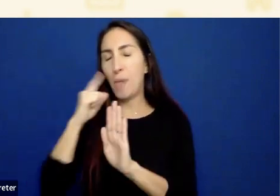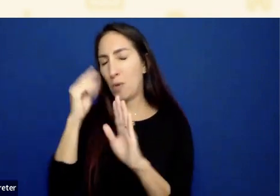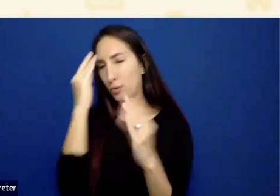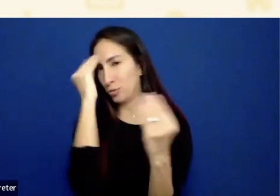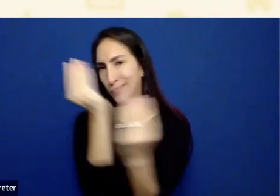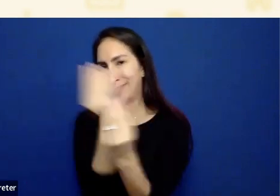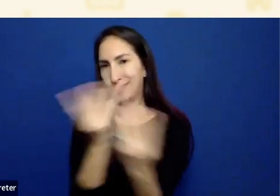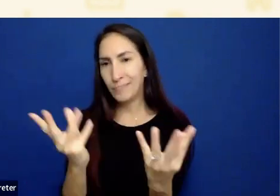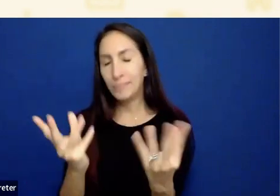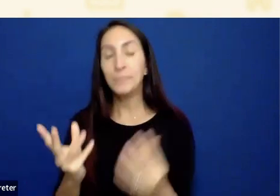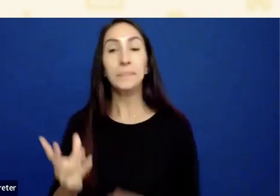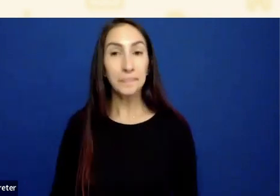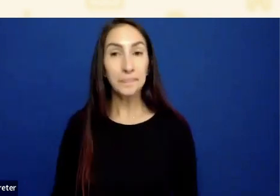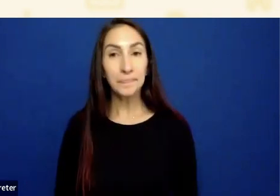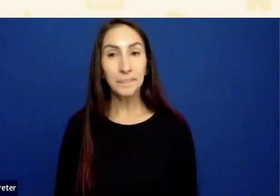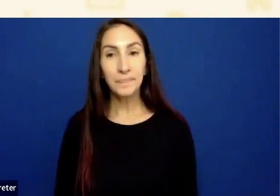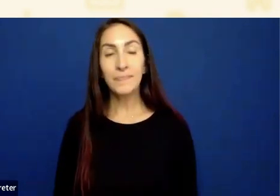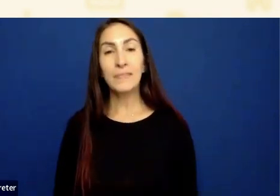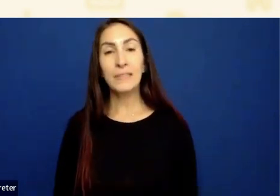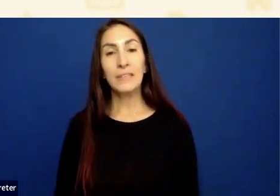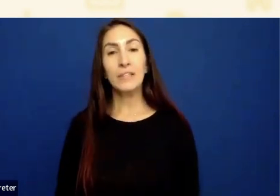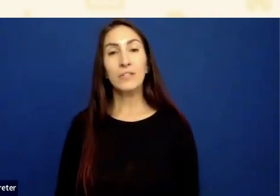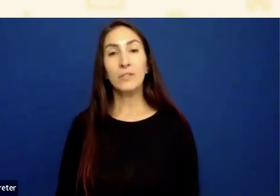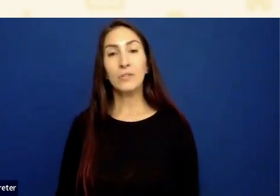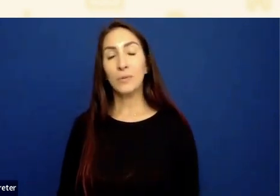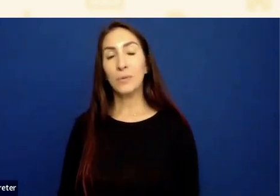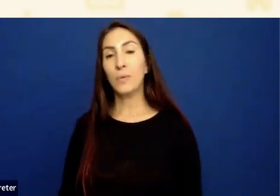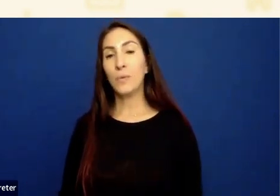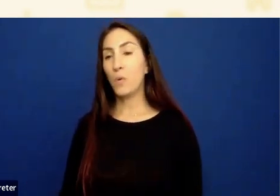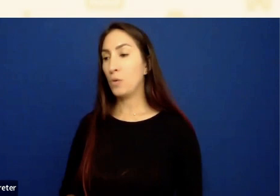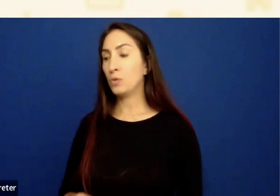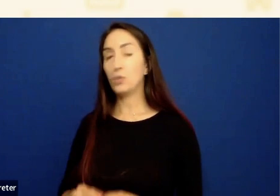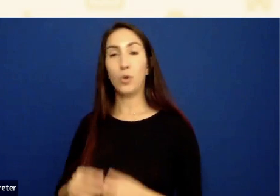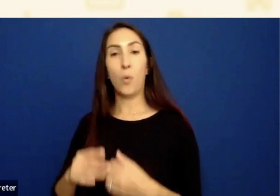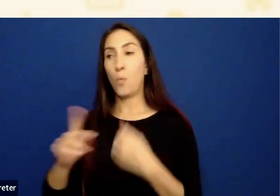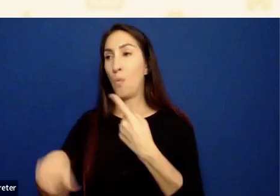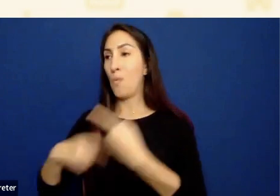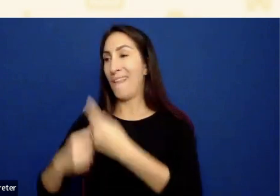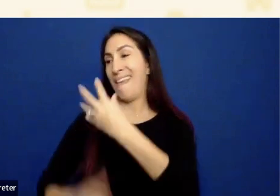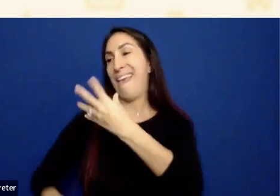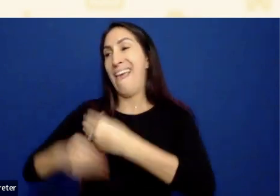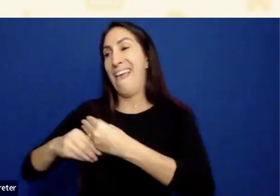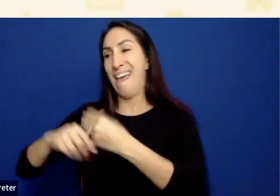When you're at the place where you're adding a page, you have three choices.